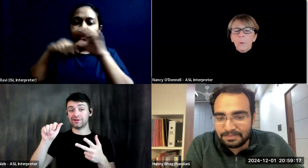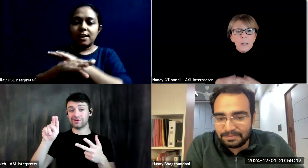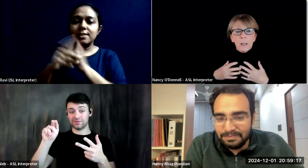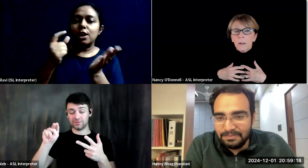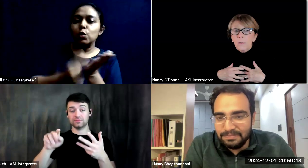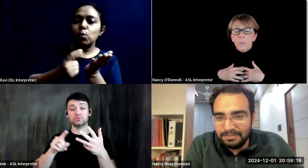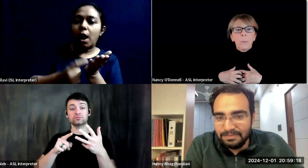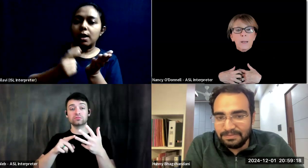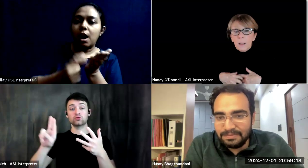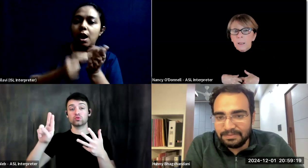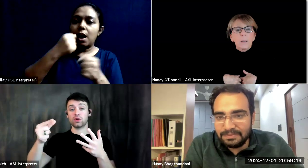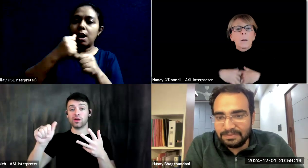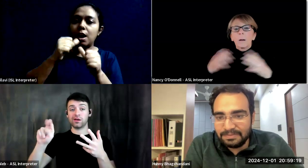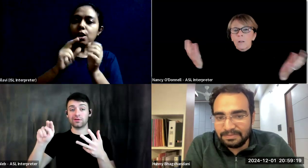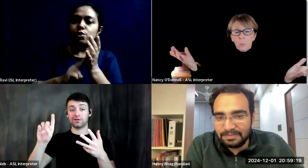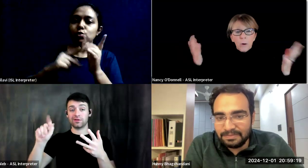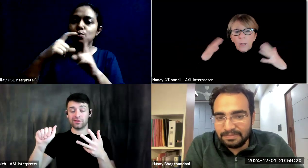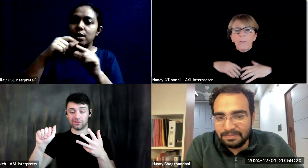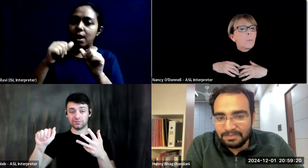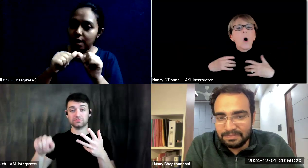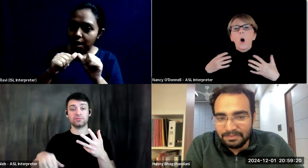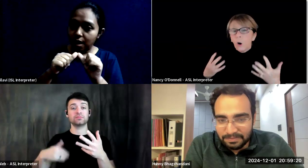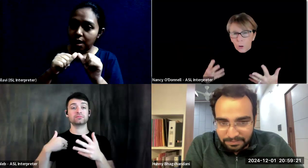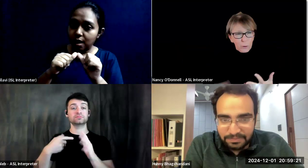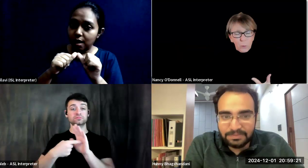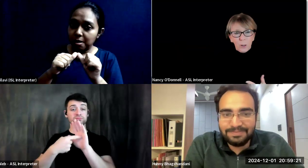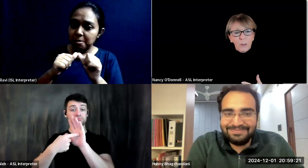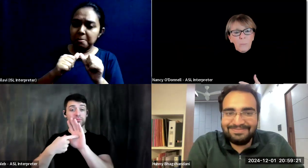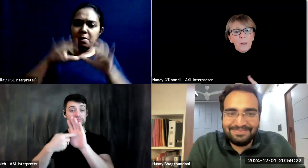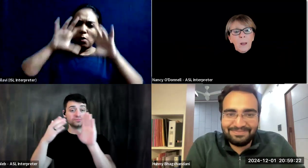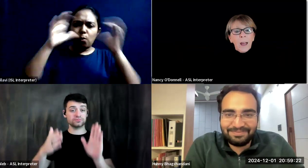We have representatives basically sprouting from all over the world.